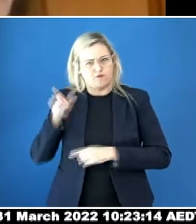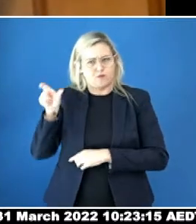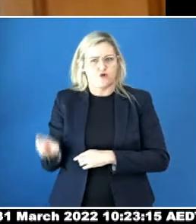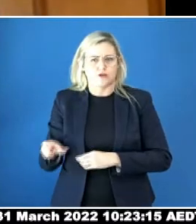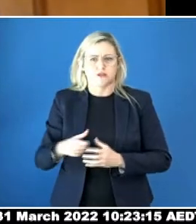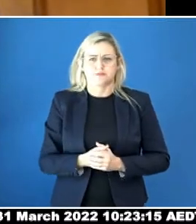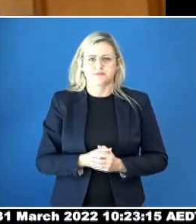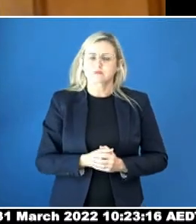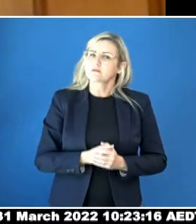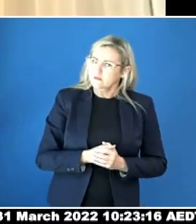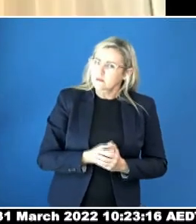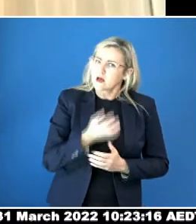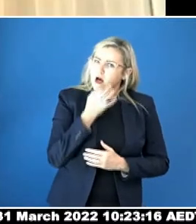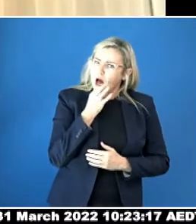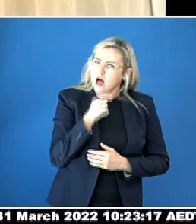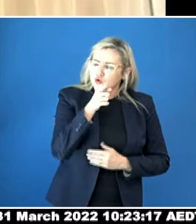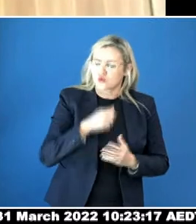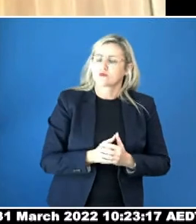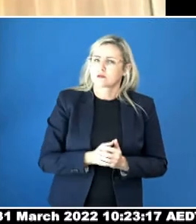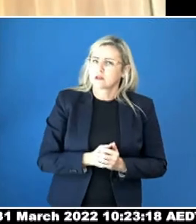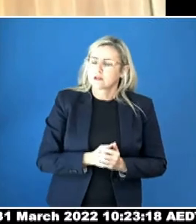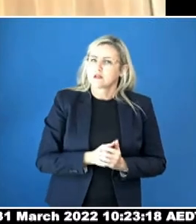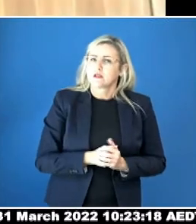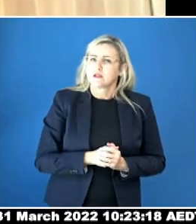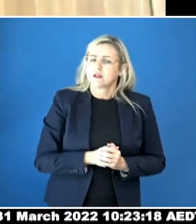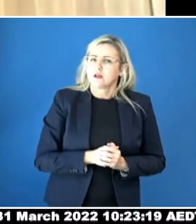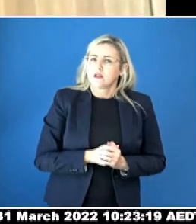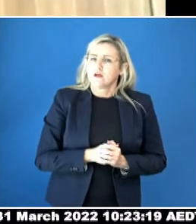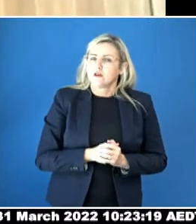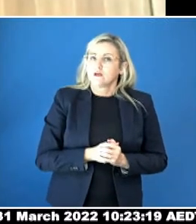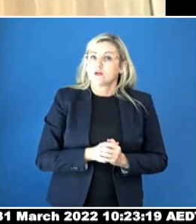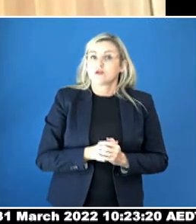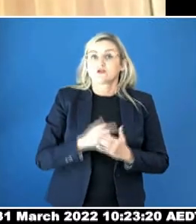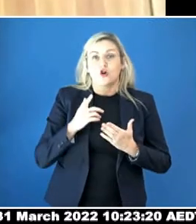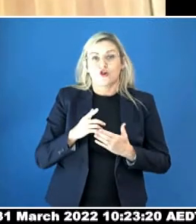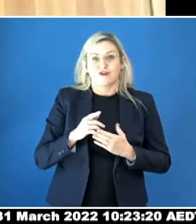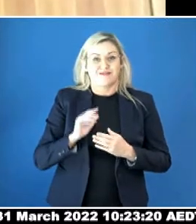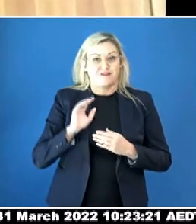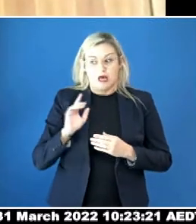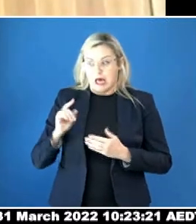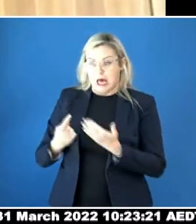So can I just ask you, so you told - so when you first spoke to your sister